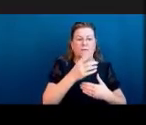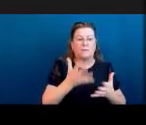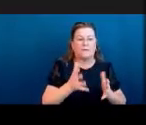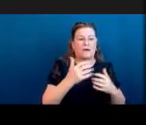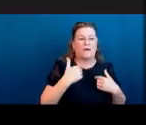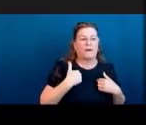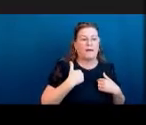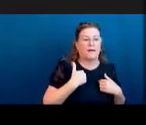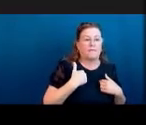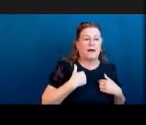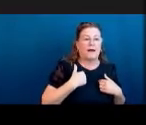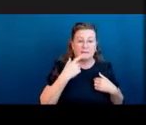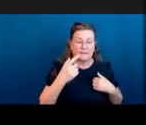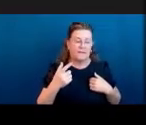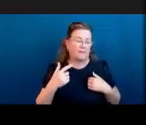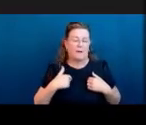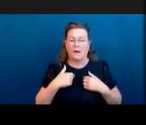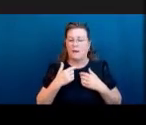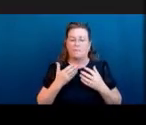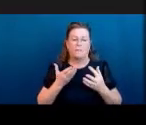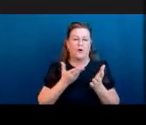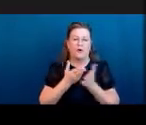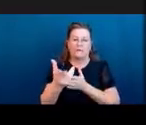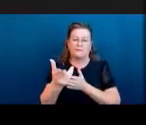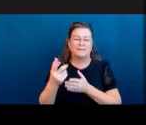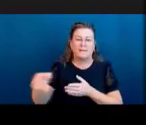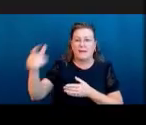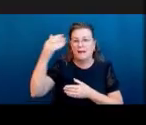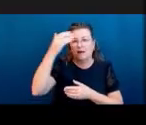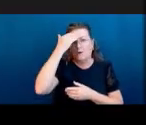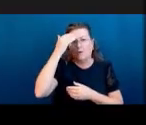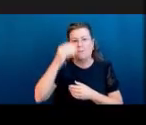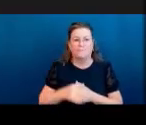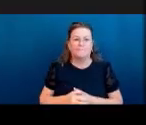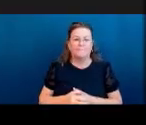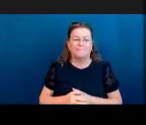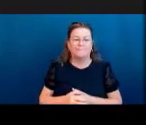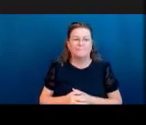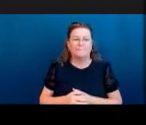them it will be transparent, because they know, especially